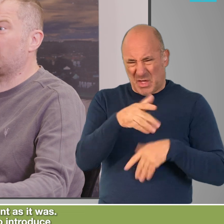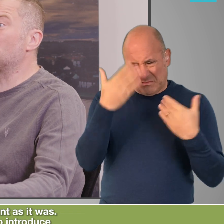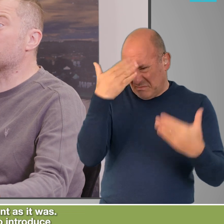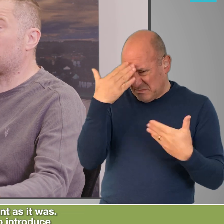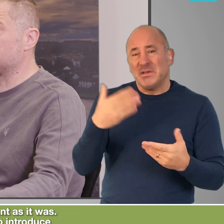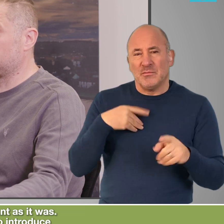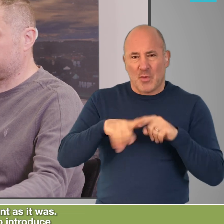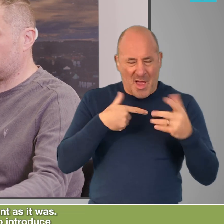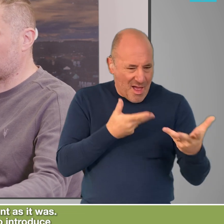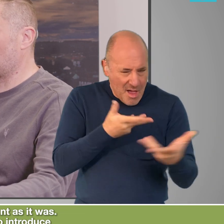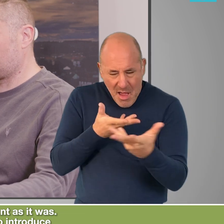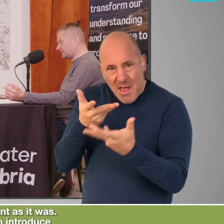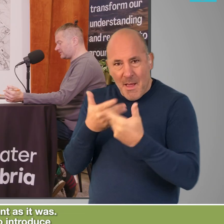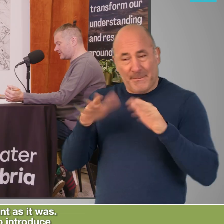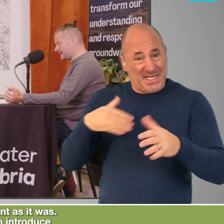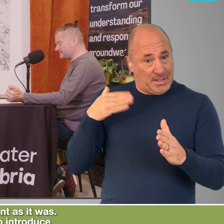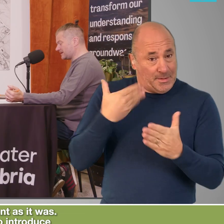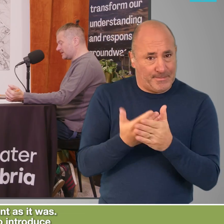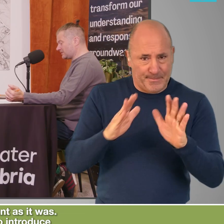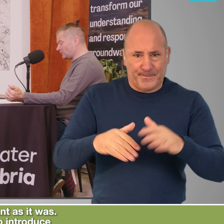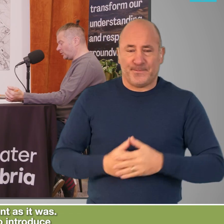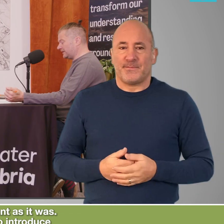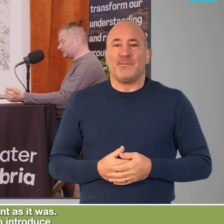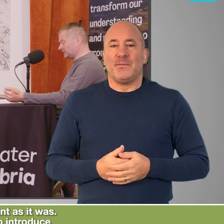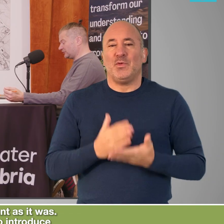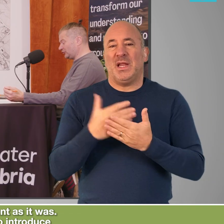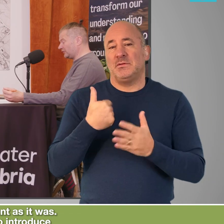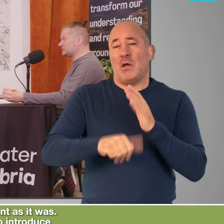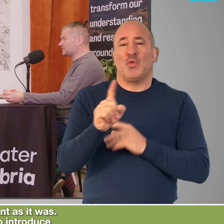flood risk management as it was. So what I've done to introduce